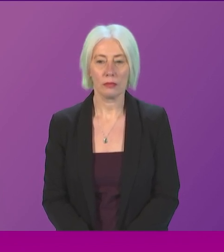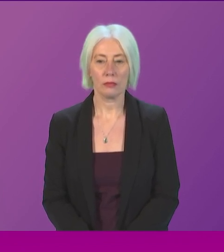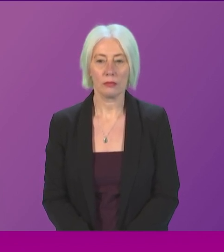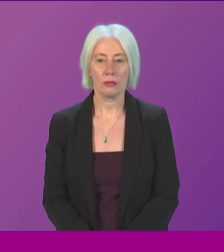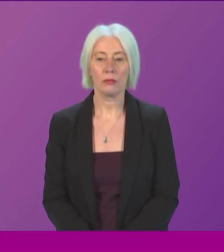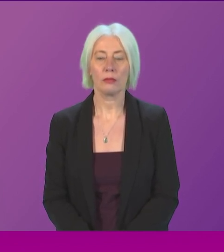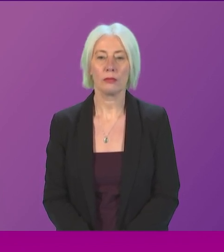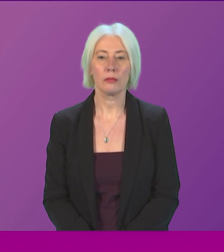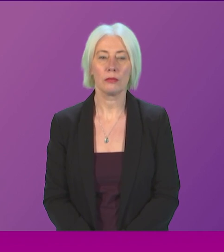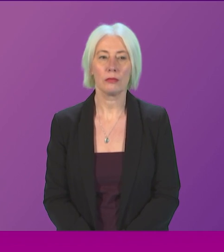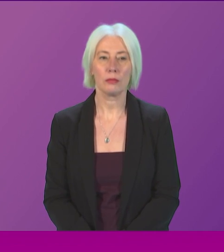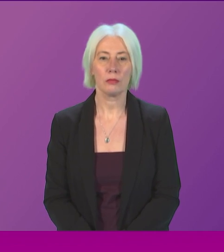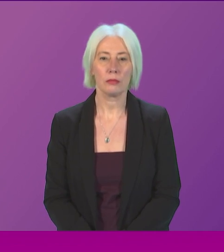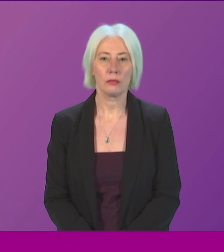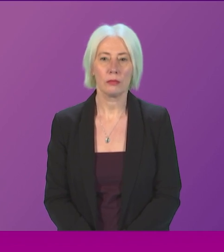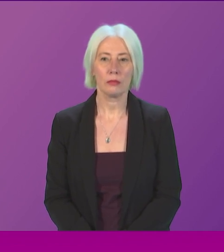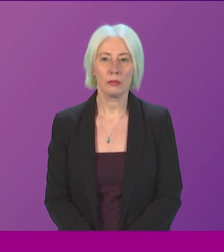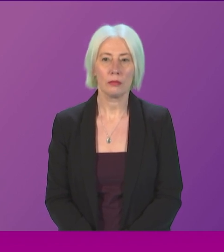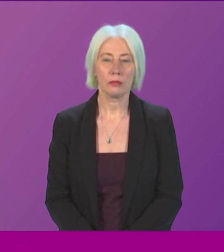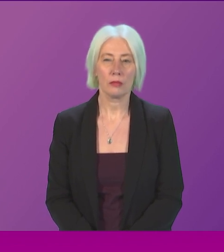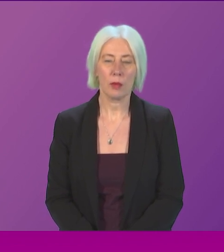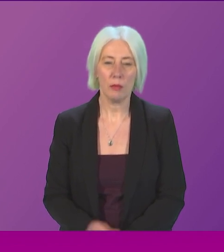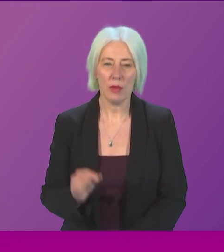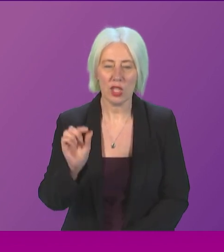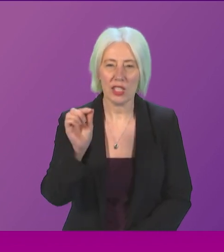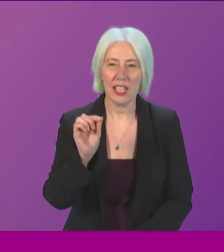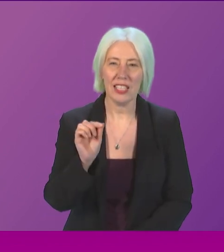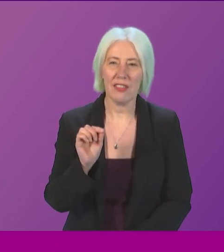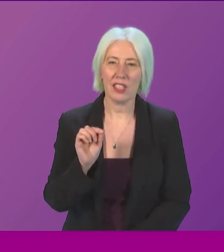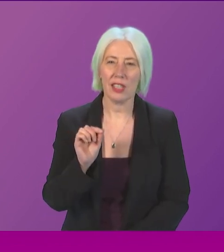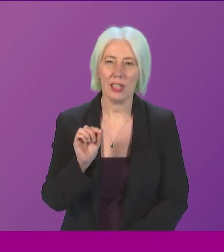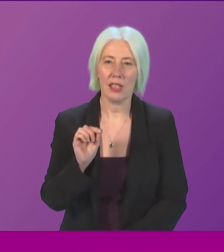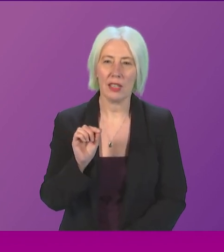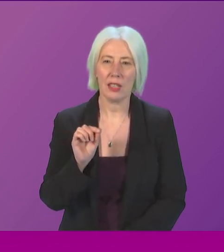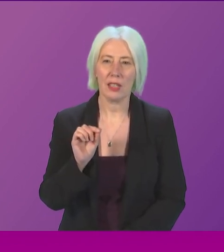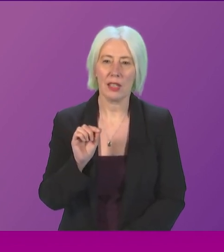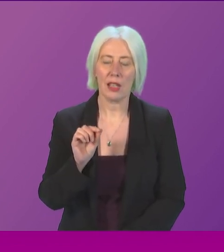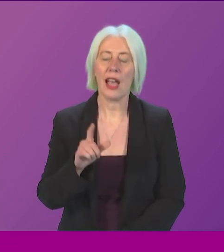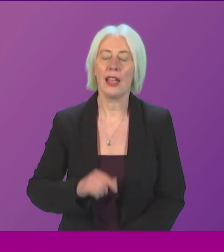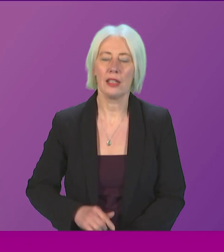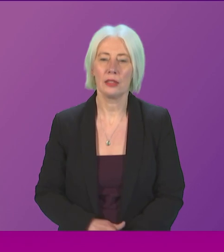The next item of business is a debate on motion S6M-08864, in the name of Humza Yousaf, on